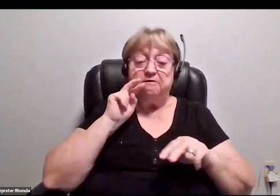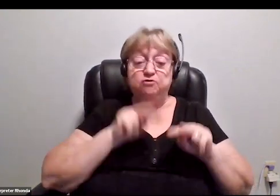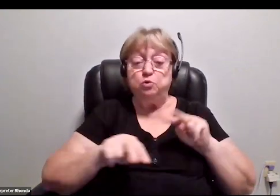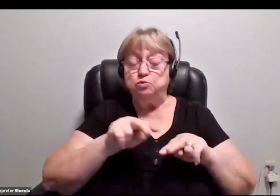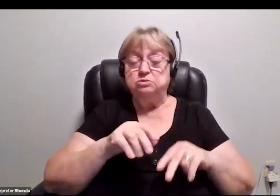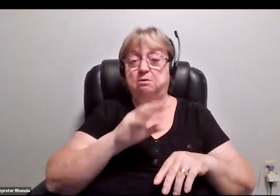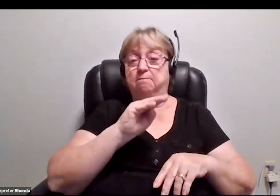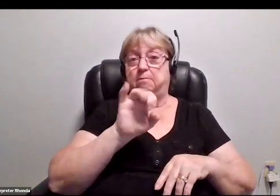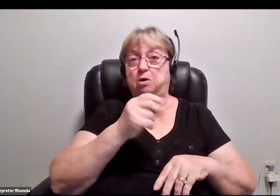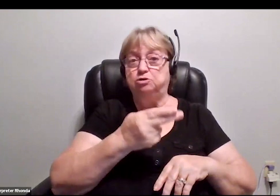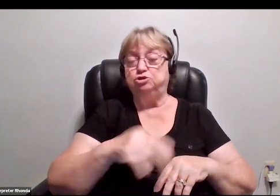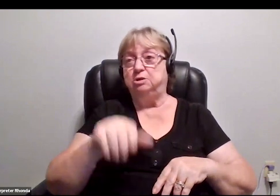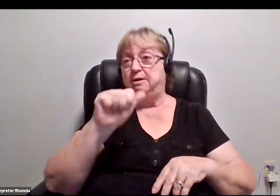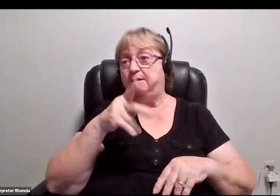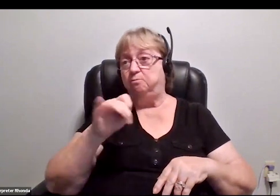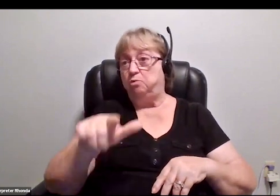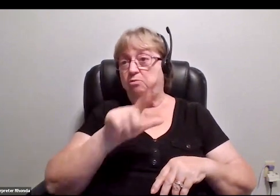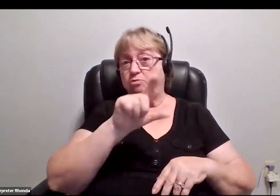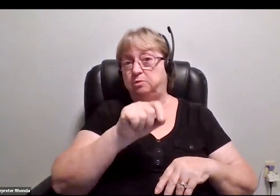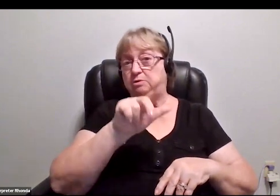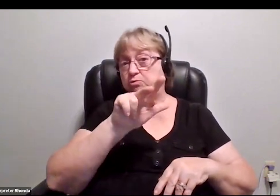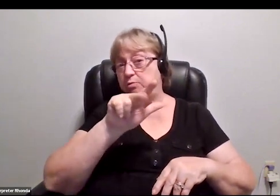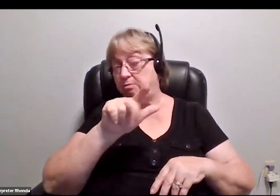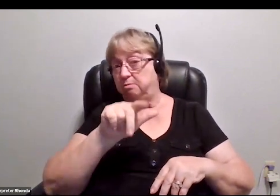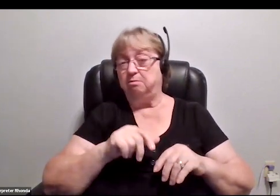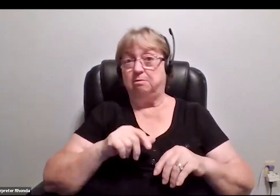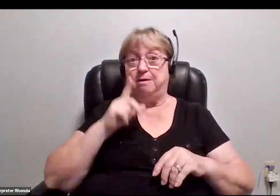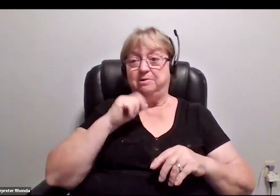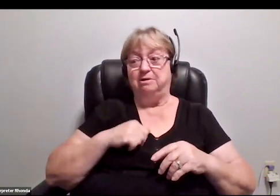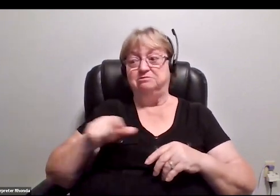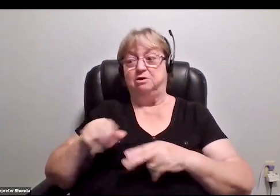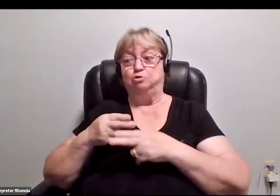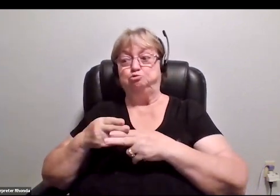Since Shorts were getting more views, we decided to clip moments